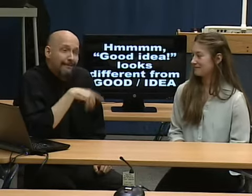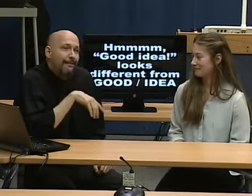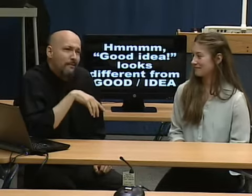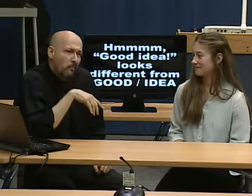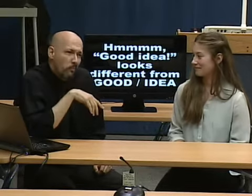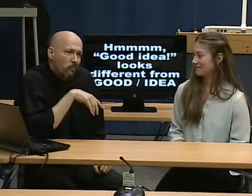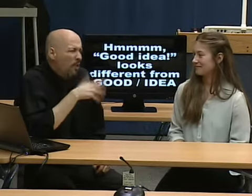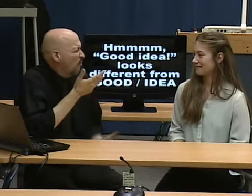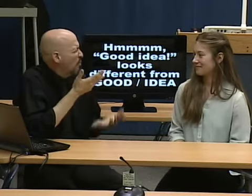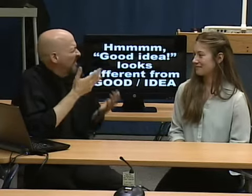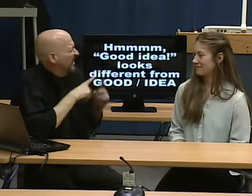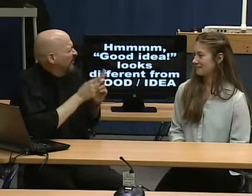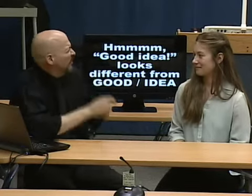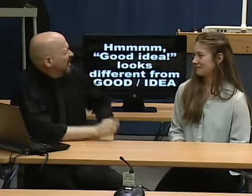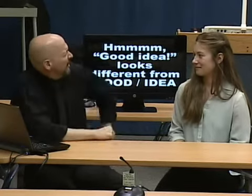What is different about them?